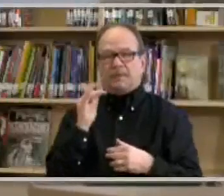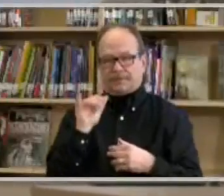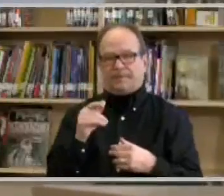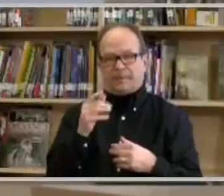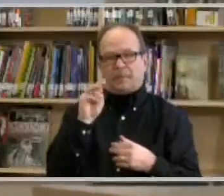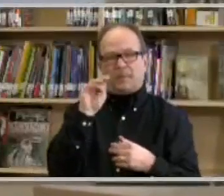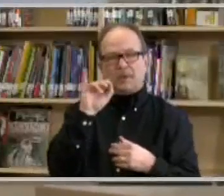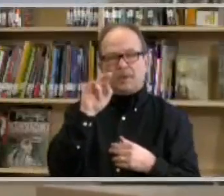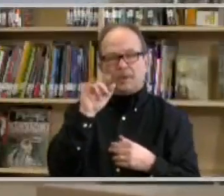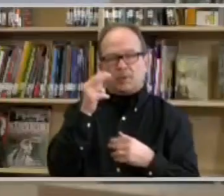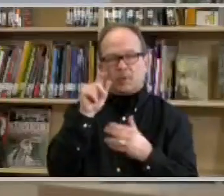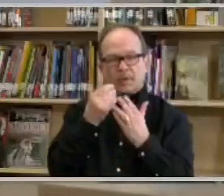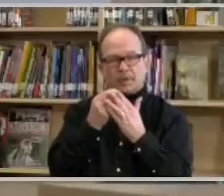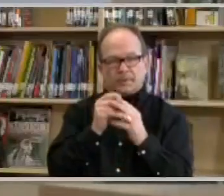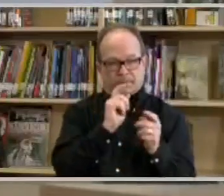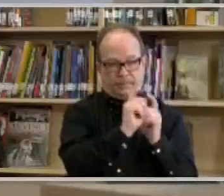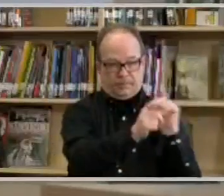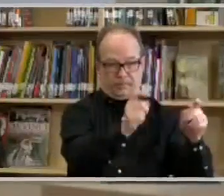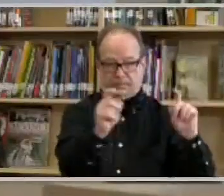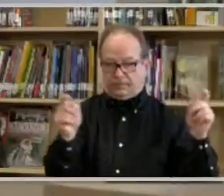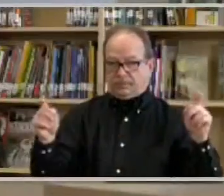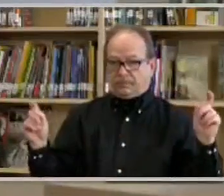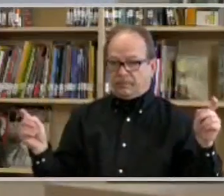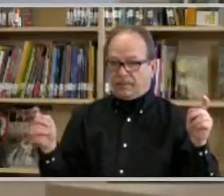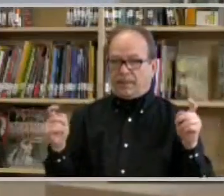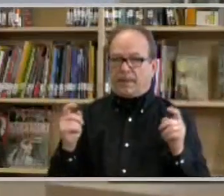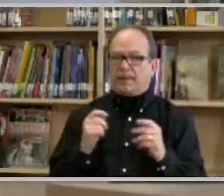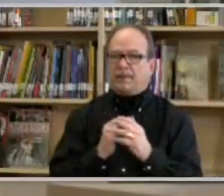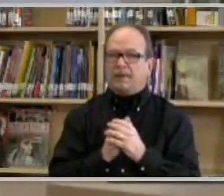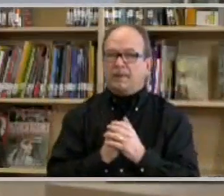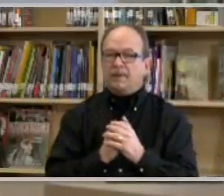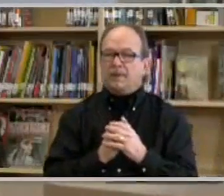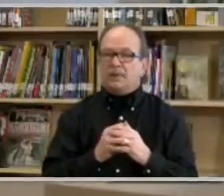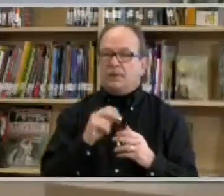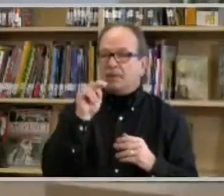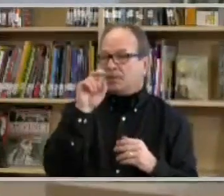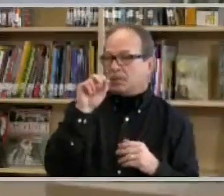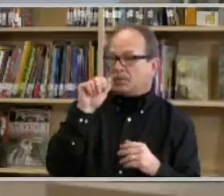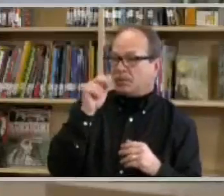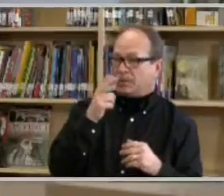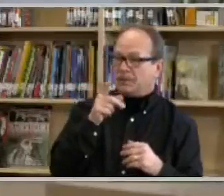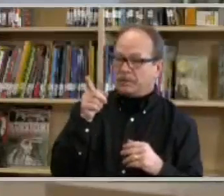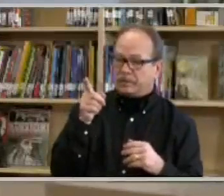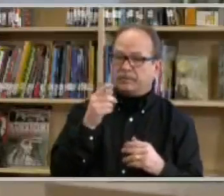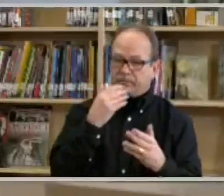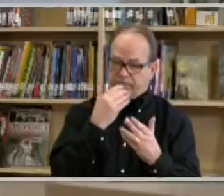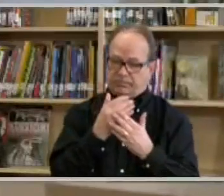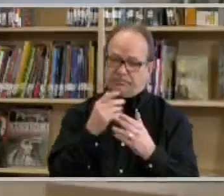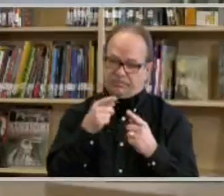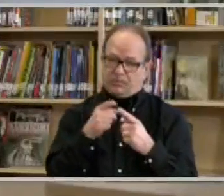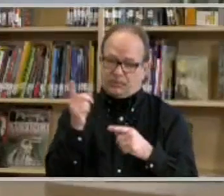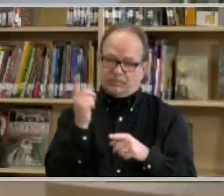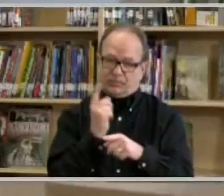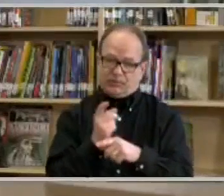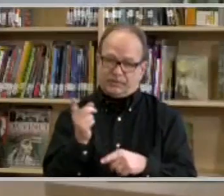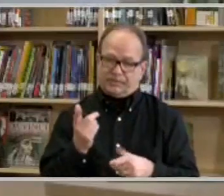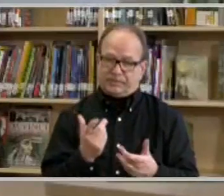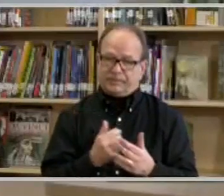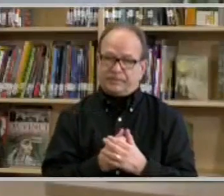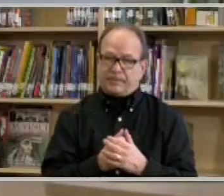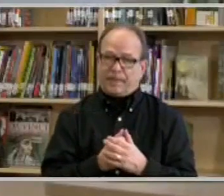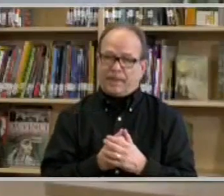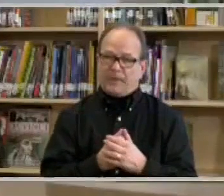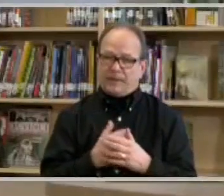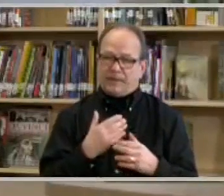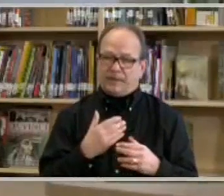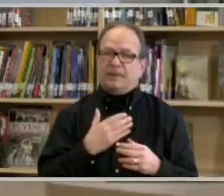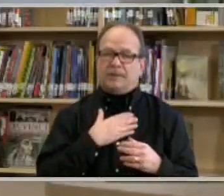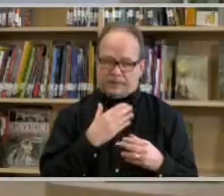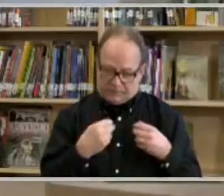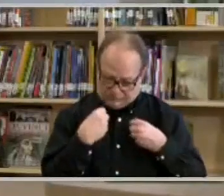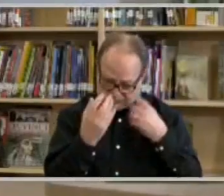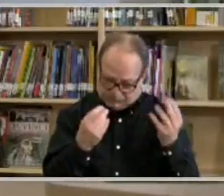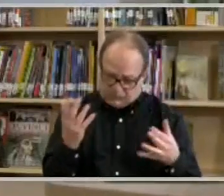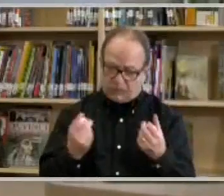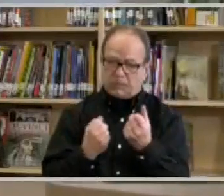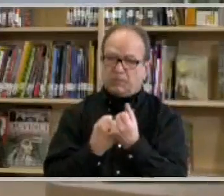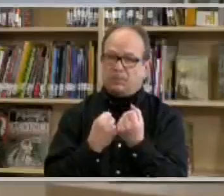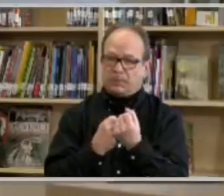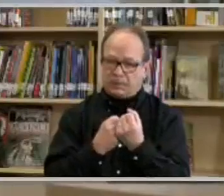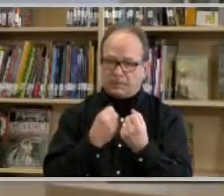WE'VE THROWN A LOT OF DIFFERENT